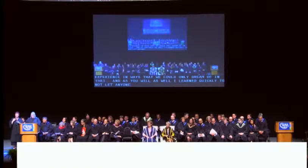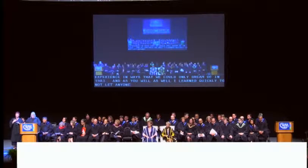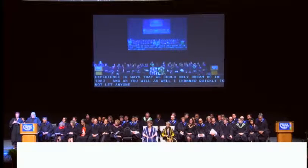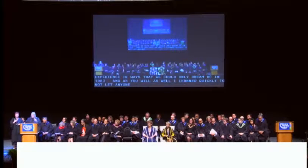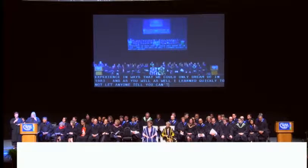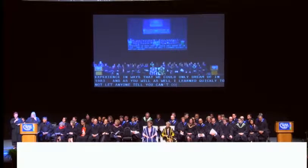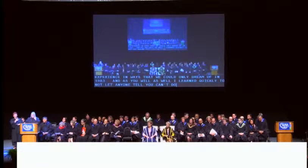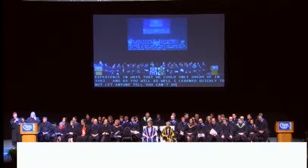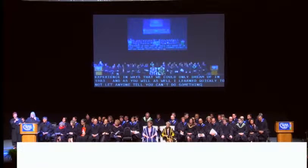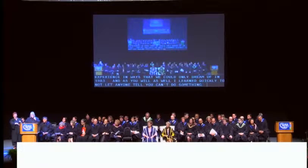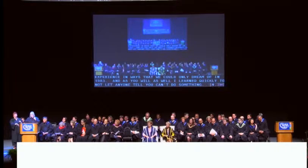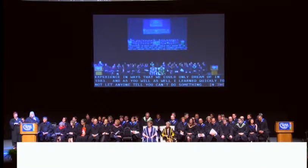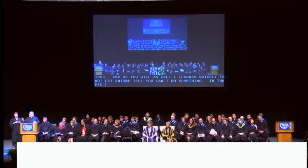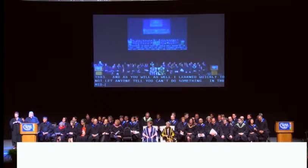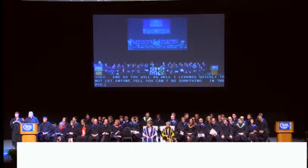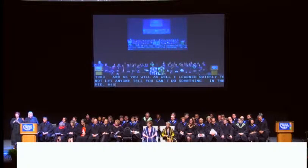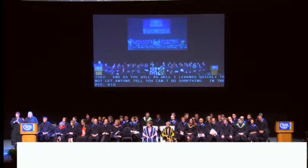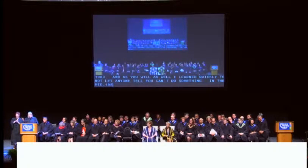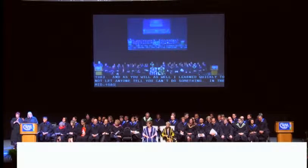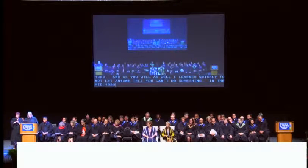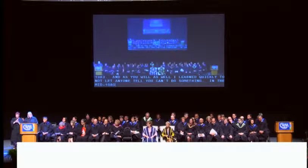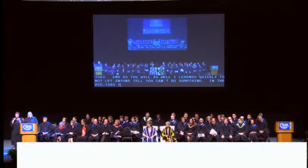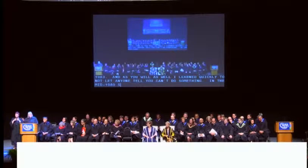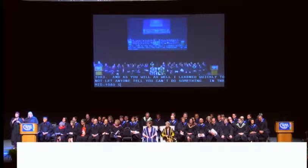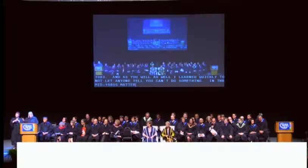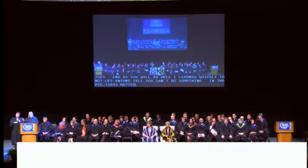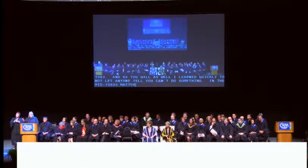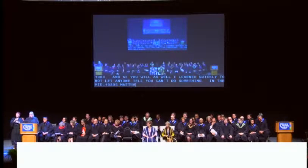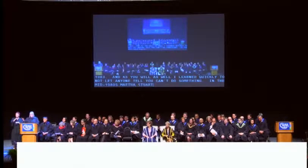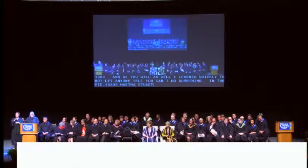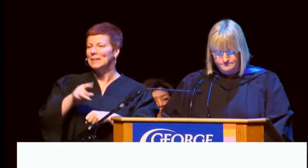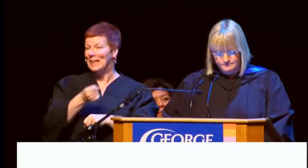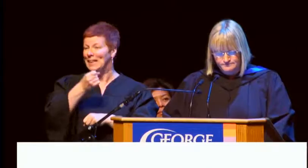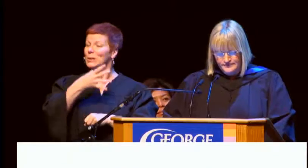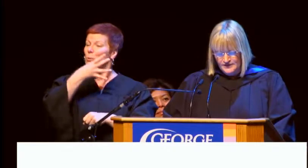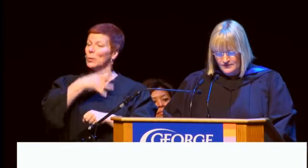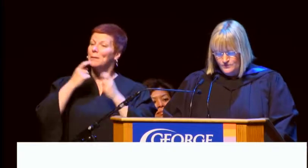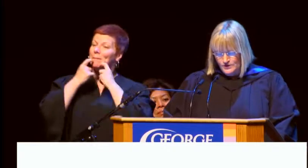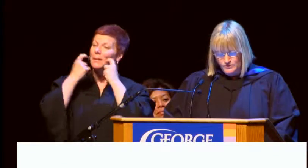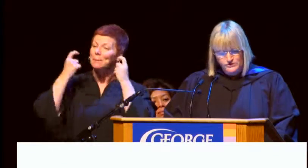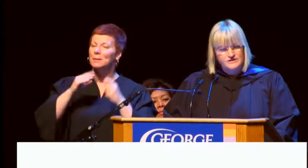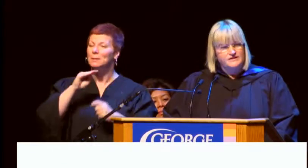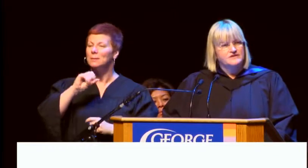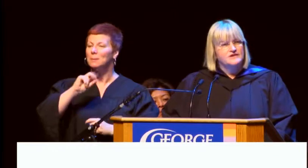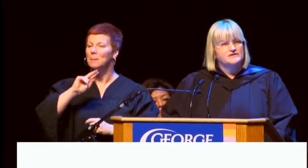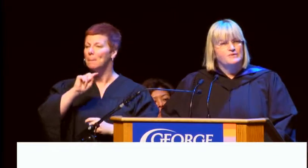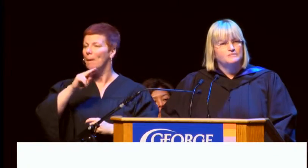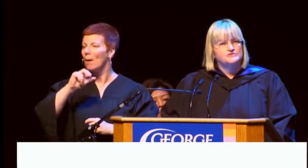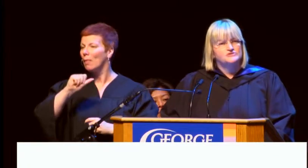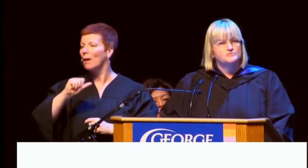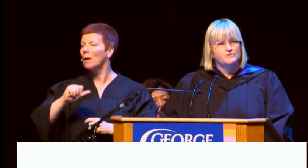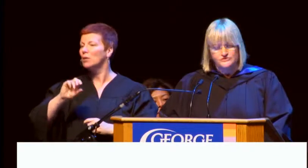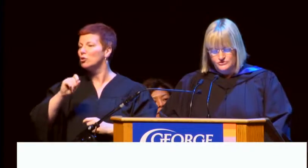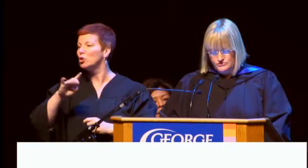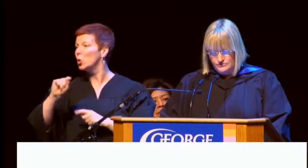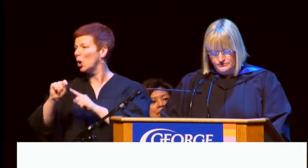IN THE MID-1980S MARTHA STEWART WAS JUST BECOMING A HOUSEHOLD NAME, YET WE COULDN'T GET THE CANADIAN PUBLISHER TO BRING HER TO TORONTO.